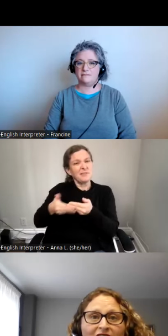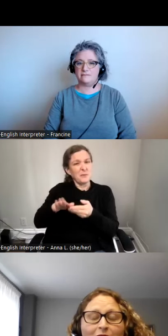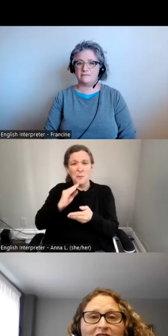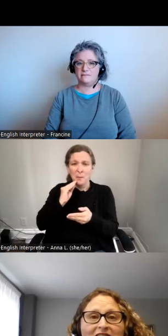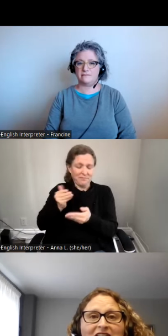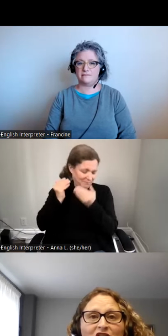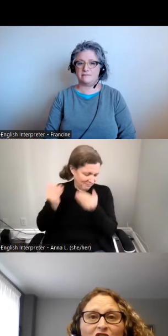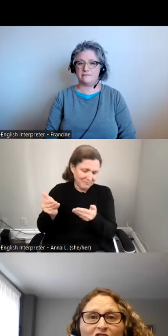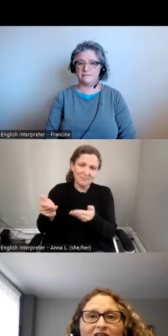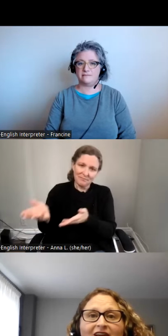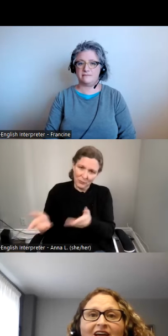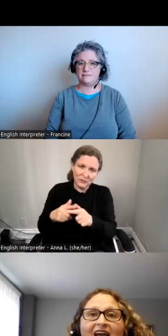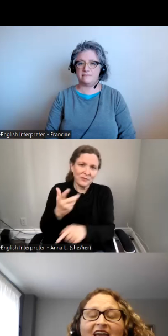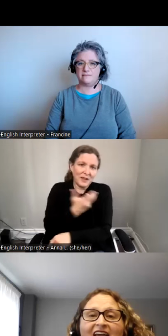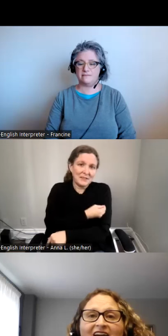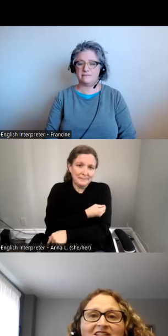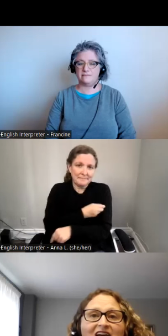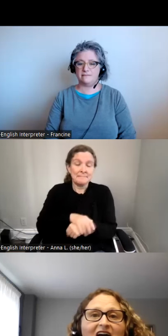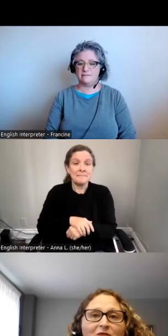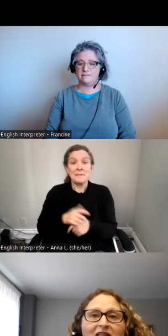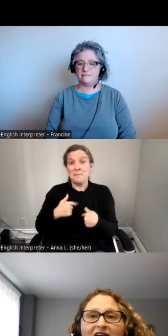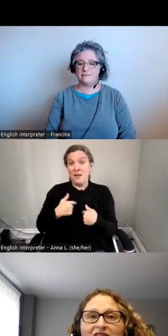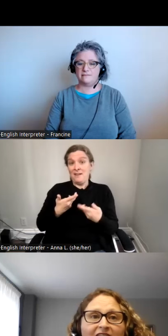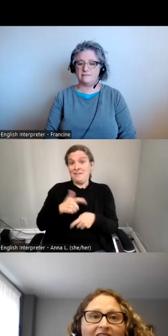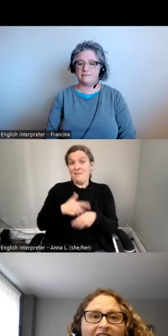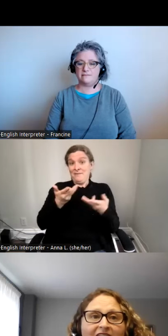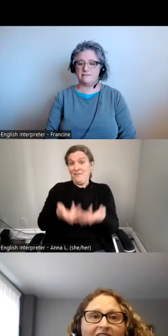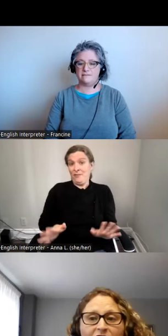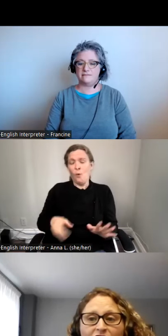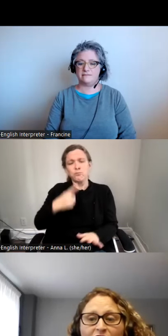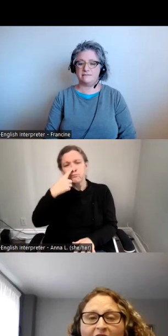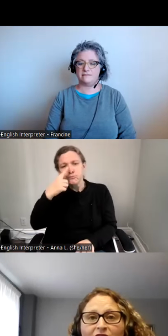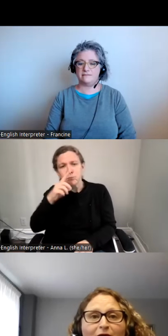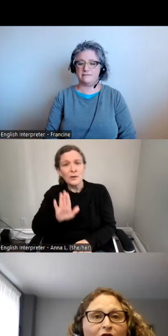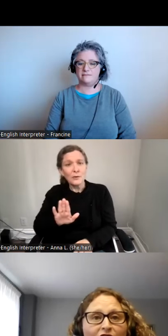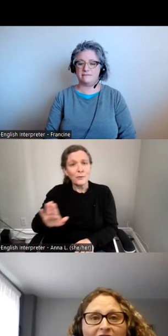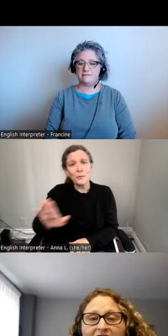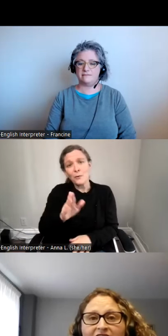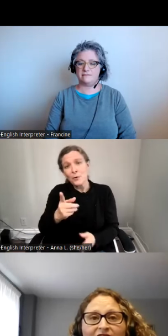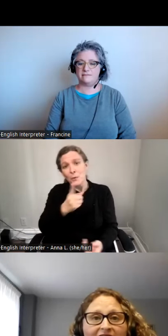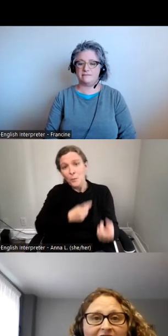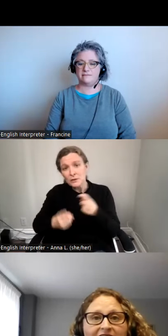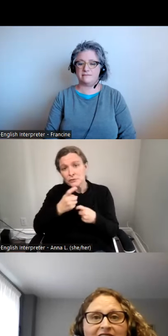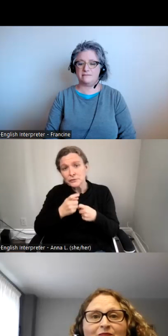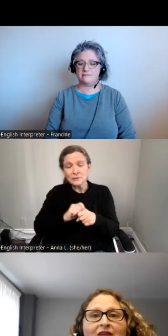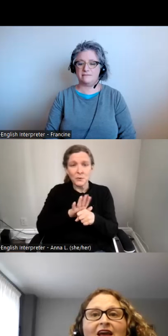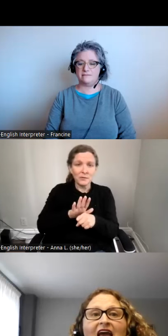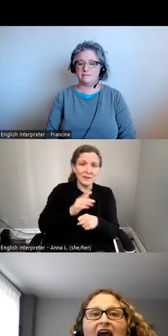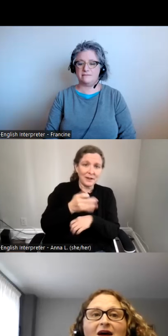But you can also have them vaccinated anywhere in the community. In conclusions my portion of the presentation